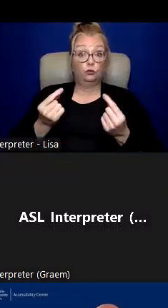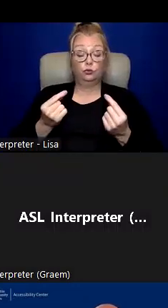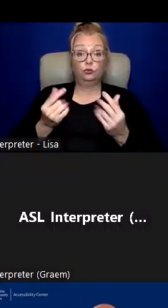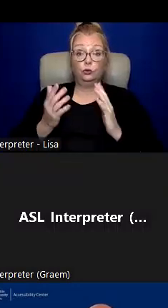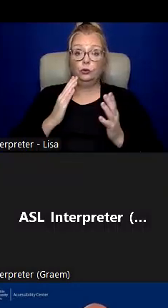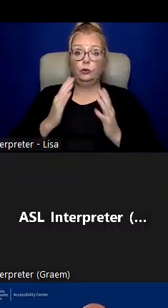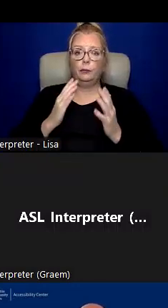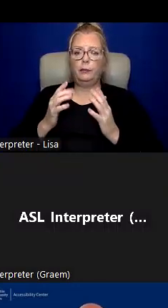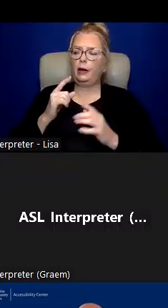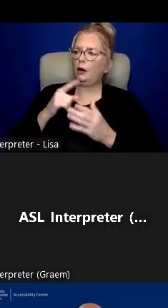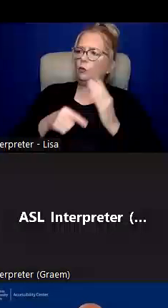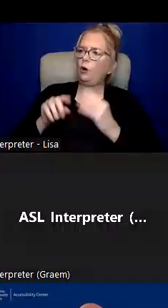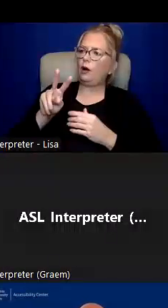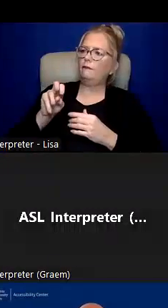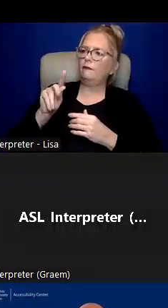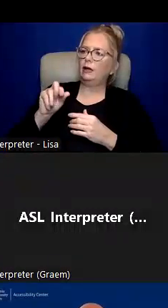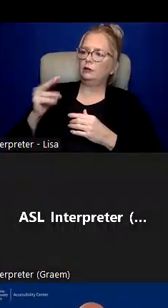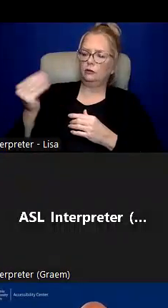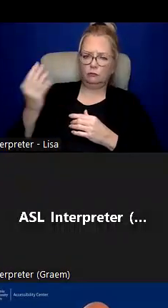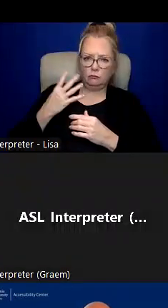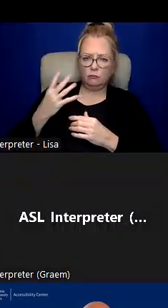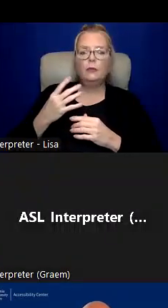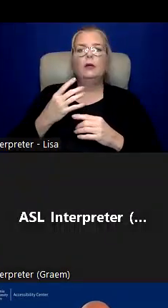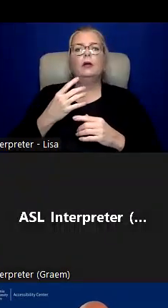you, versus what you're able to discover perhaps